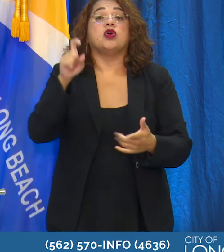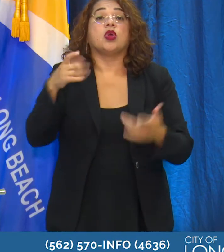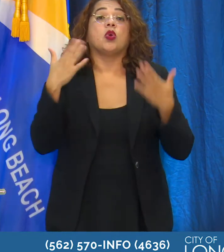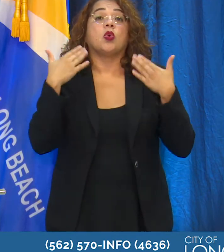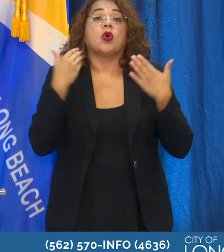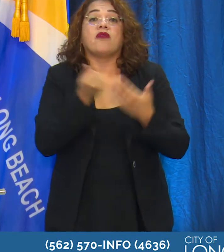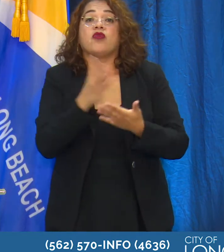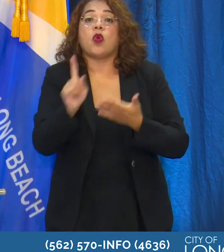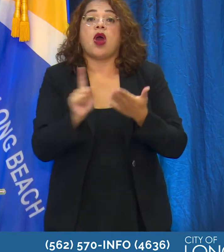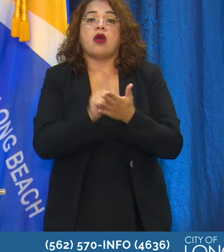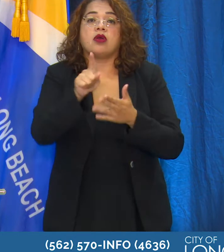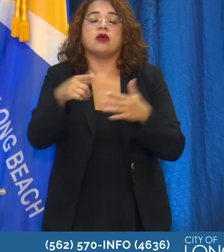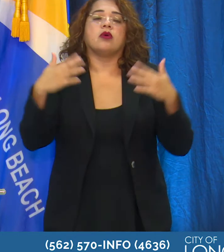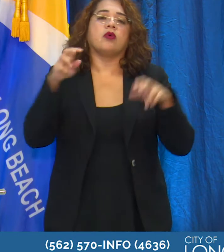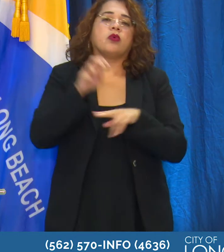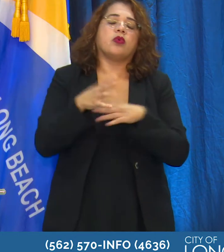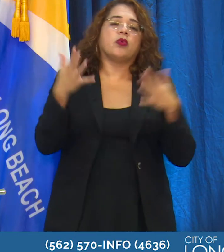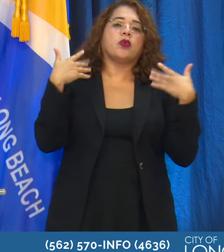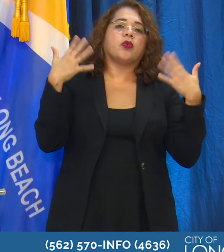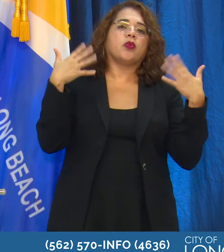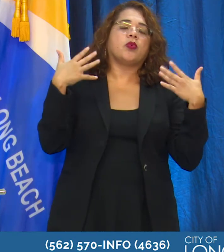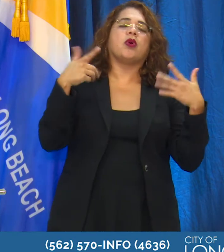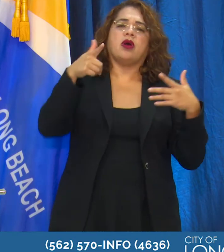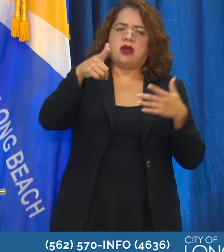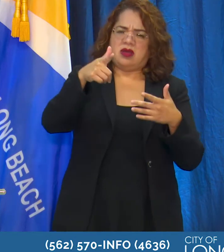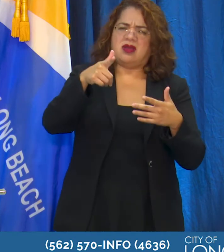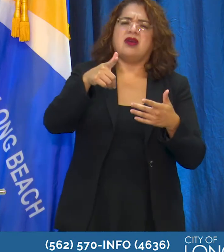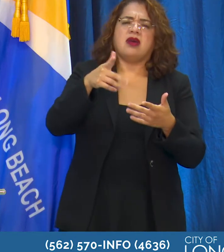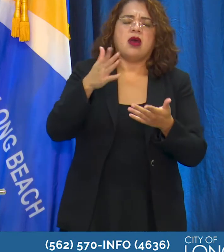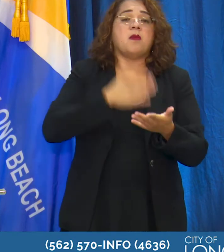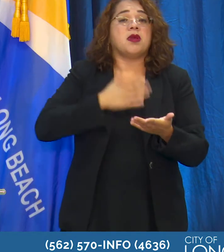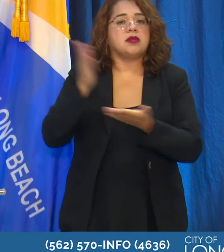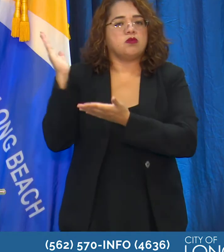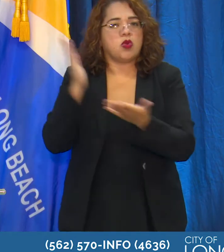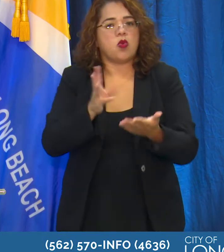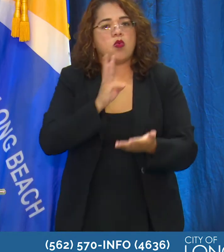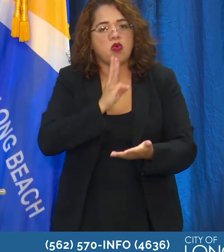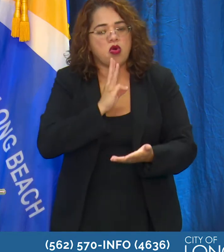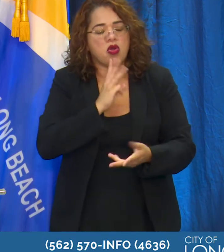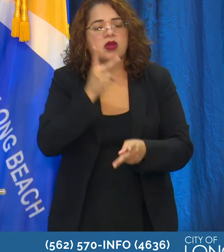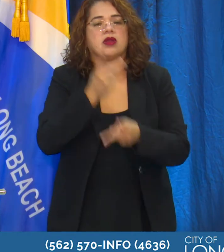Just a few reminders for these hot days for everybody. Drink plenty of water to stay hydrated.